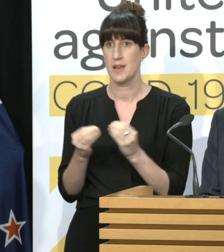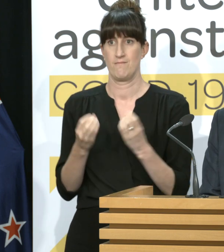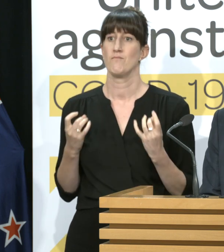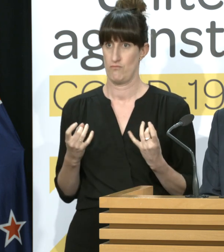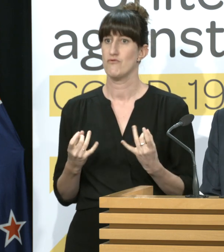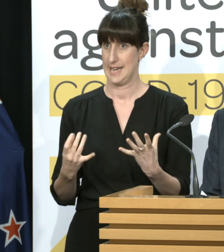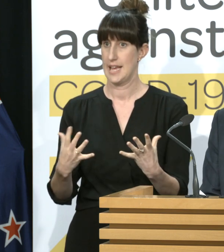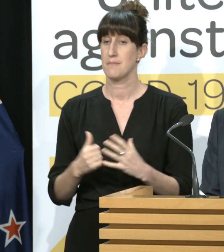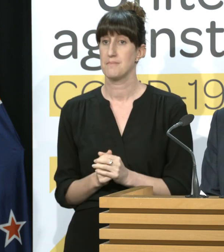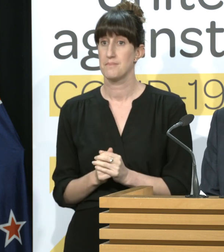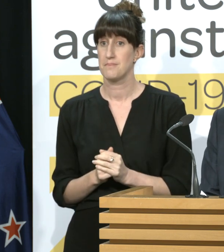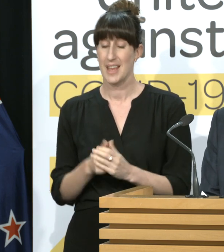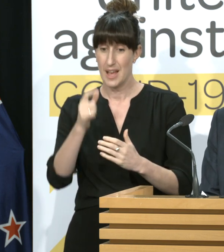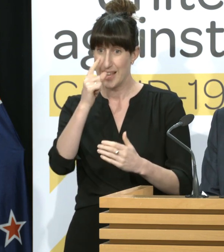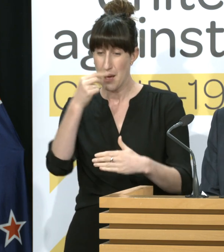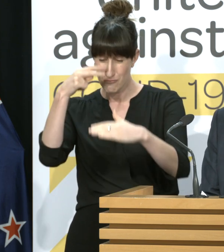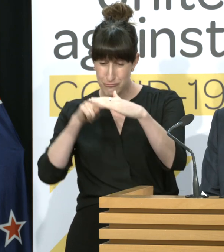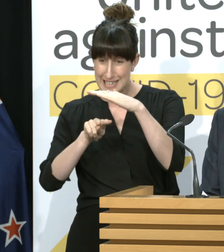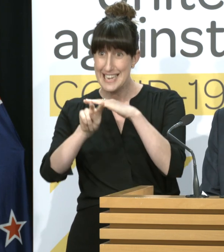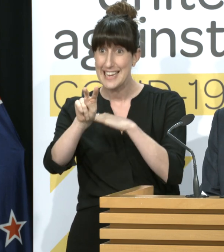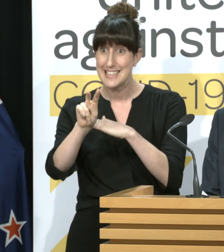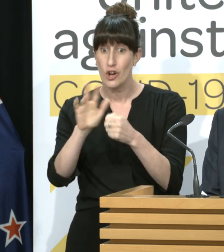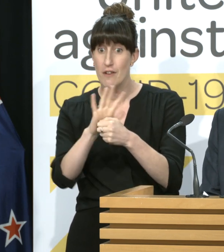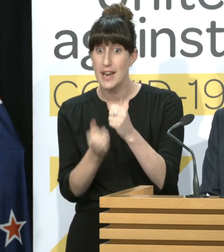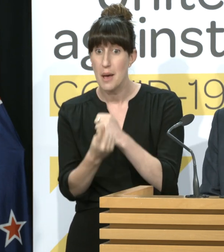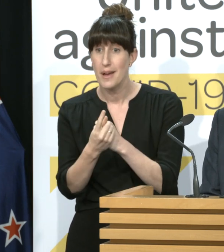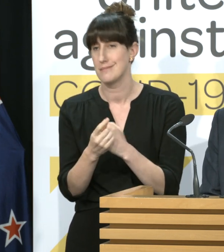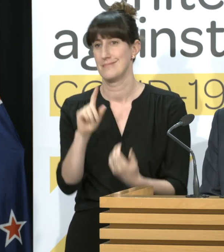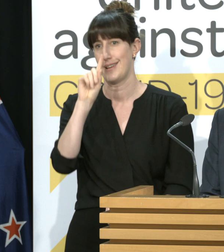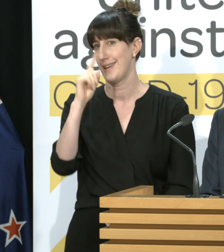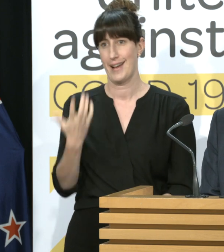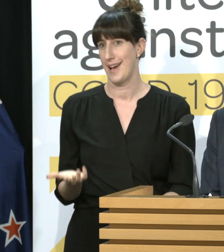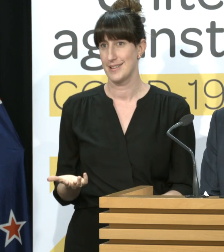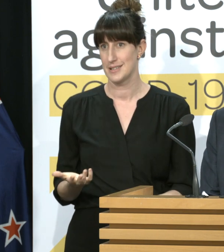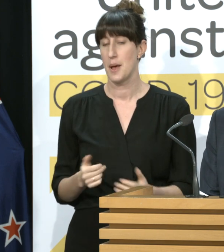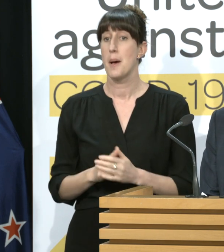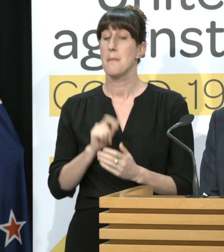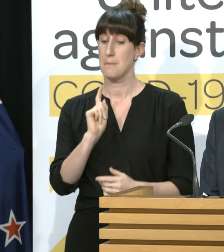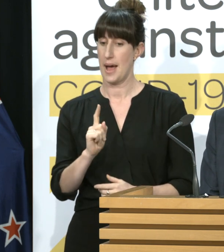a community case might emerge, New Zealanders can be reassured that planning has been extensive.